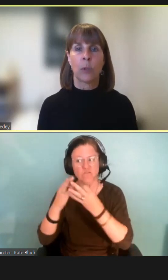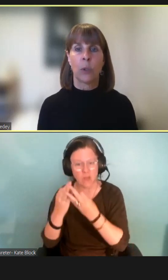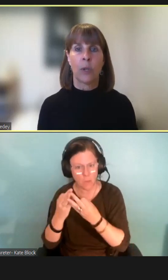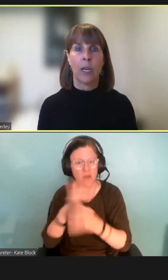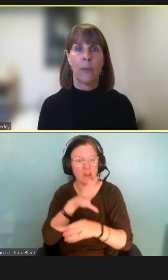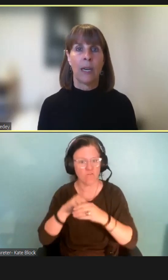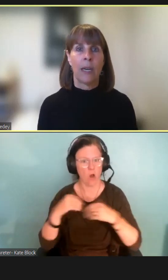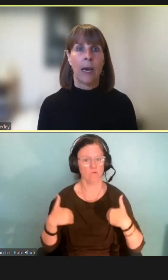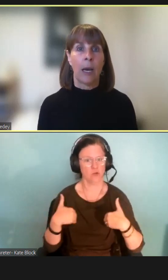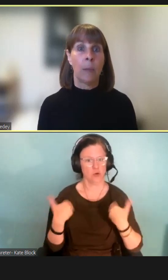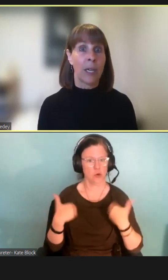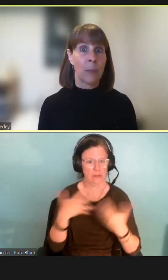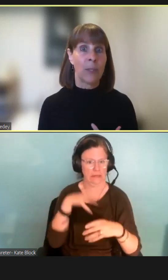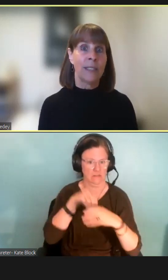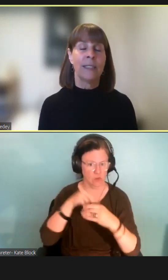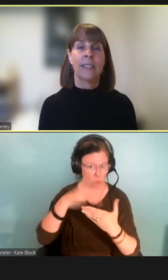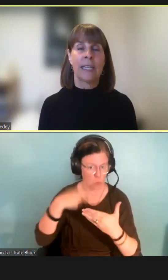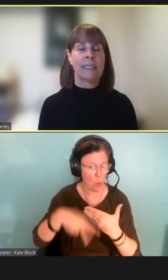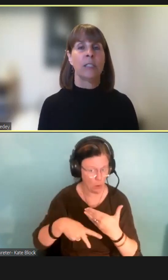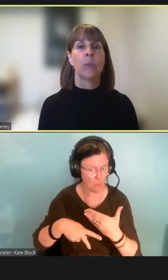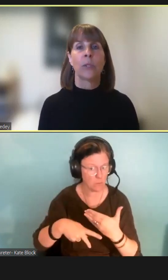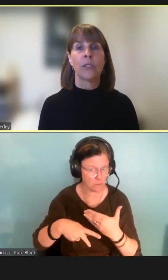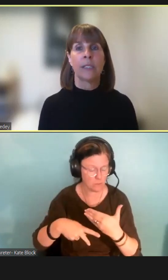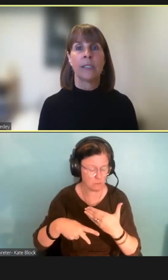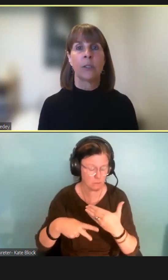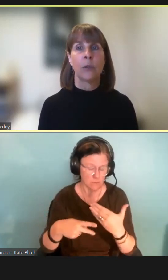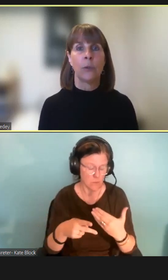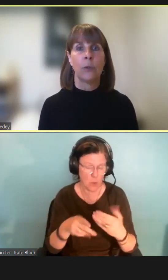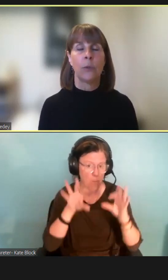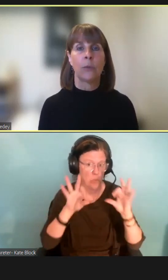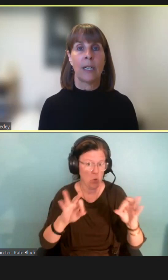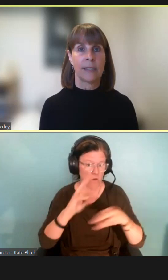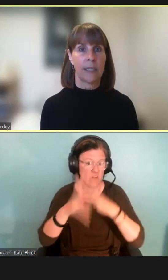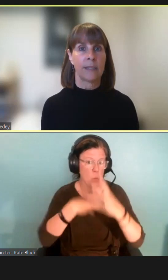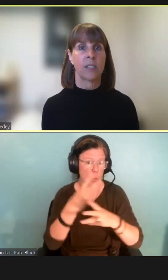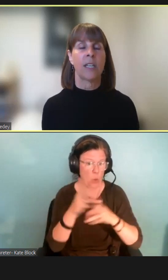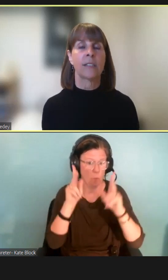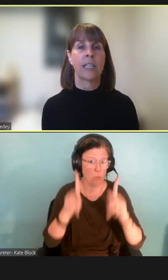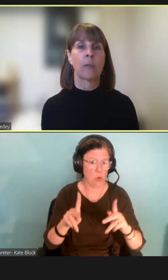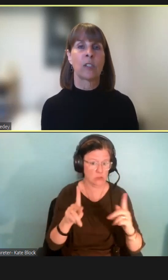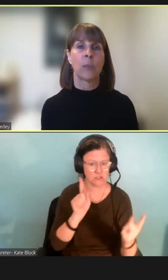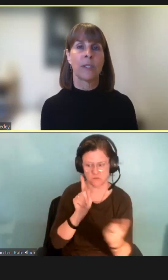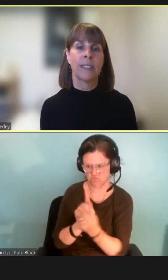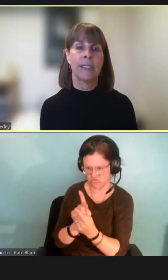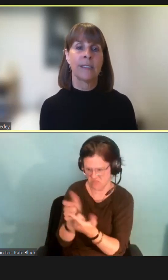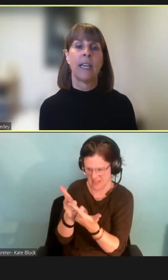Program in my opinion the ideal person to assess the child's language abilities